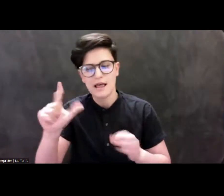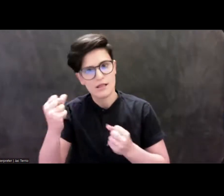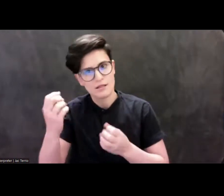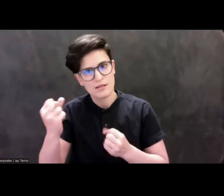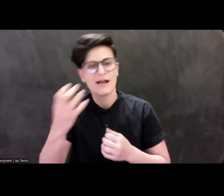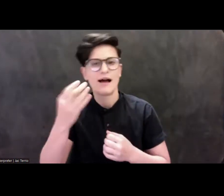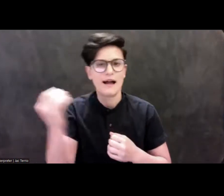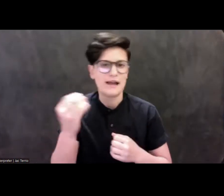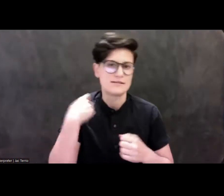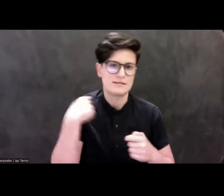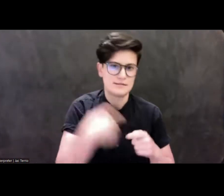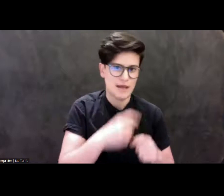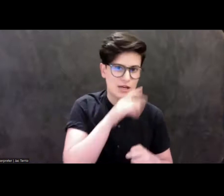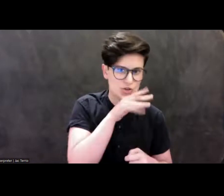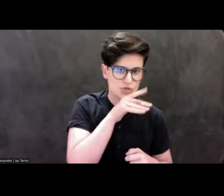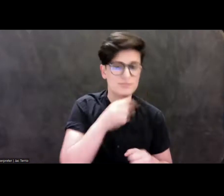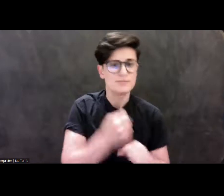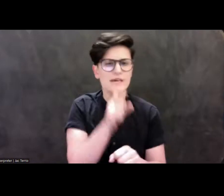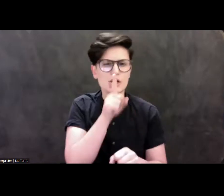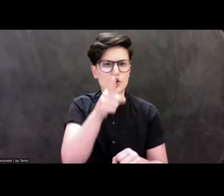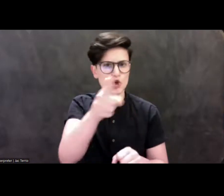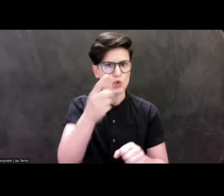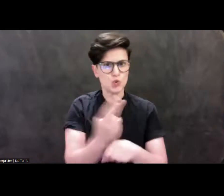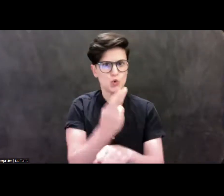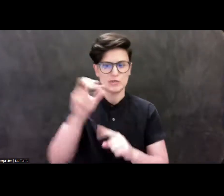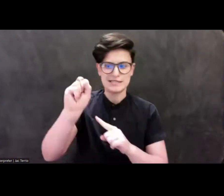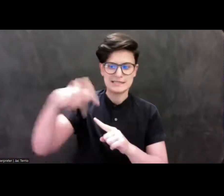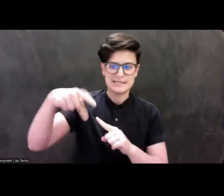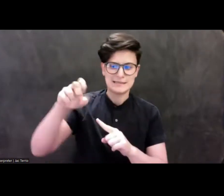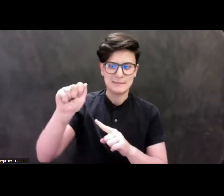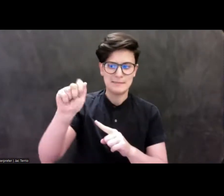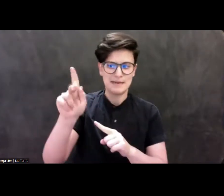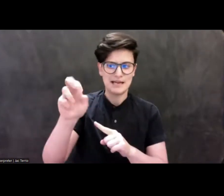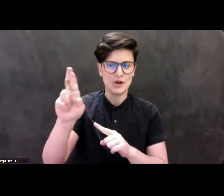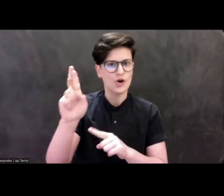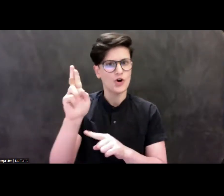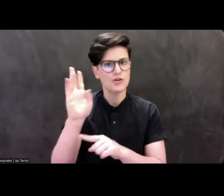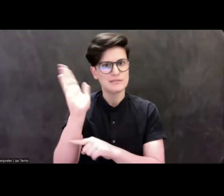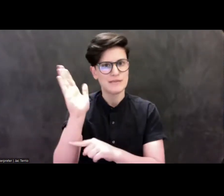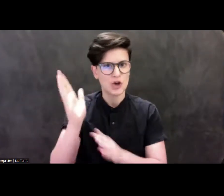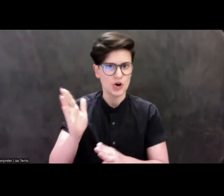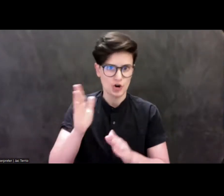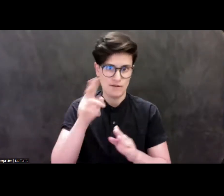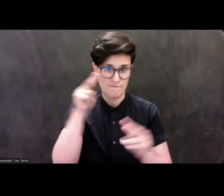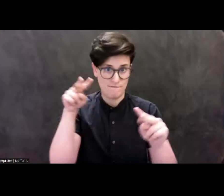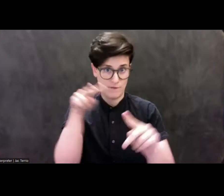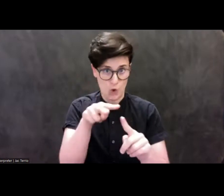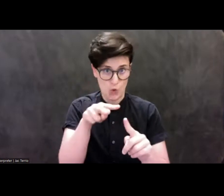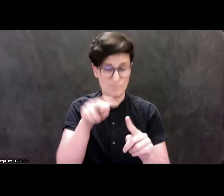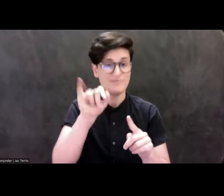If you experience any difficulties accessing any of these accommodations, please put a